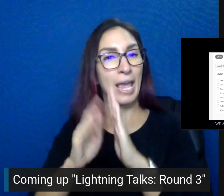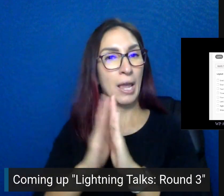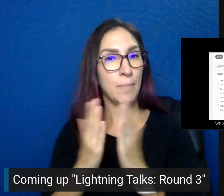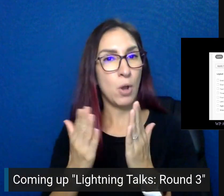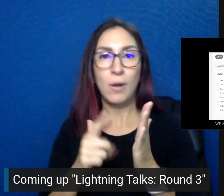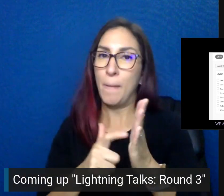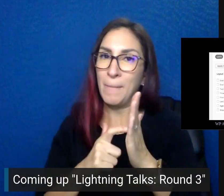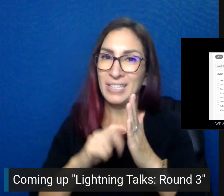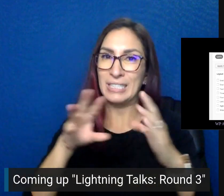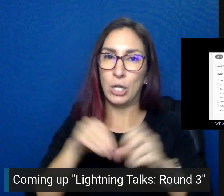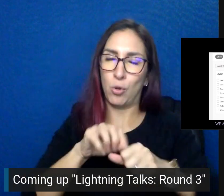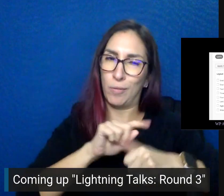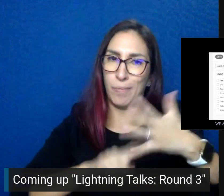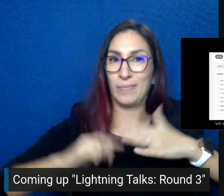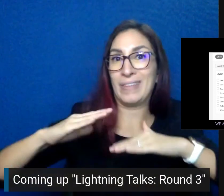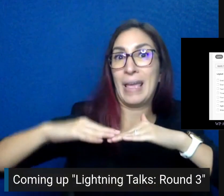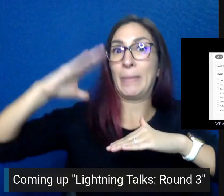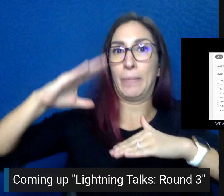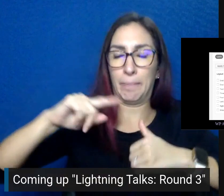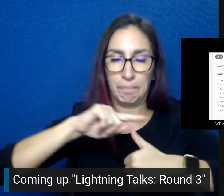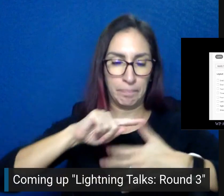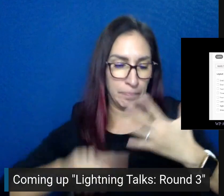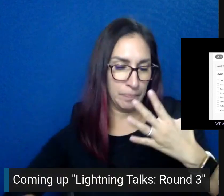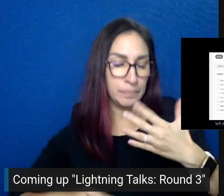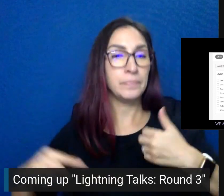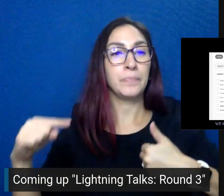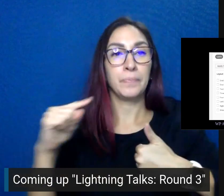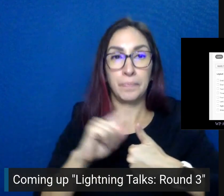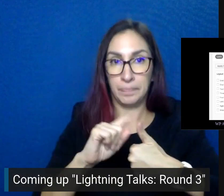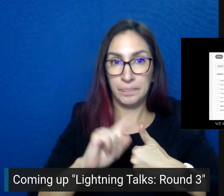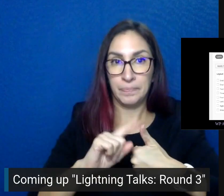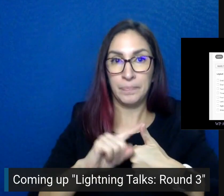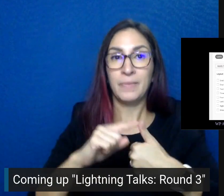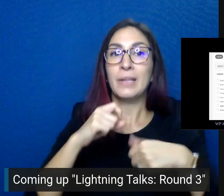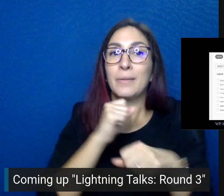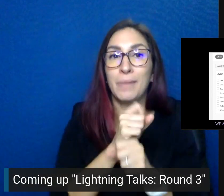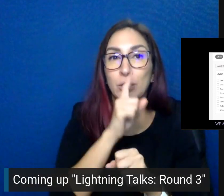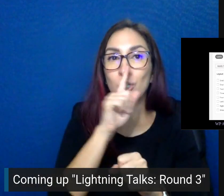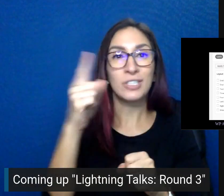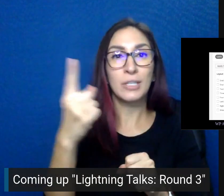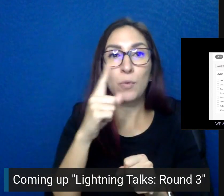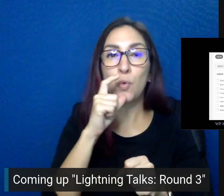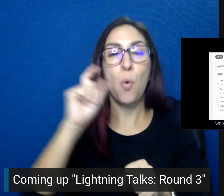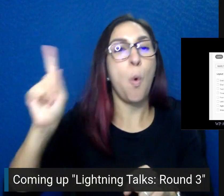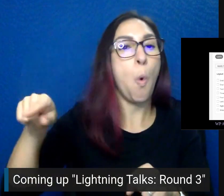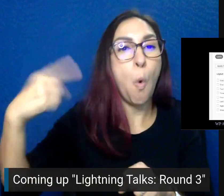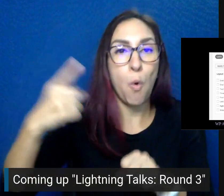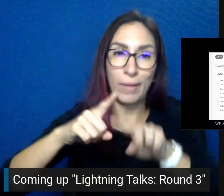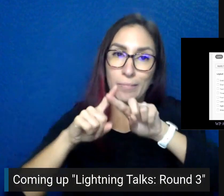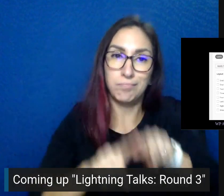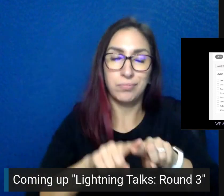One, make sure someone only using a keyboard can use the website.